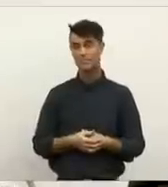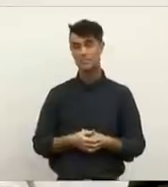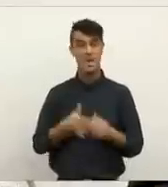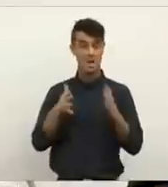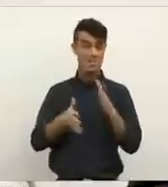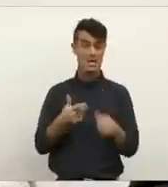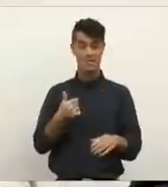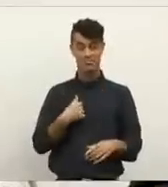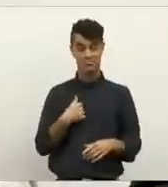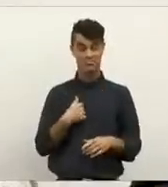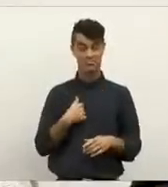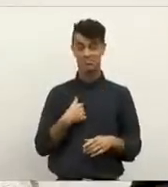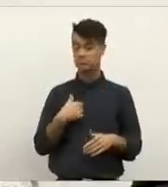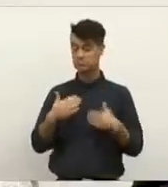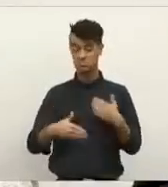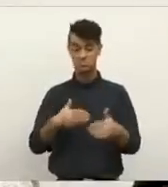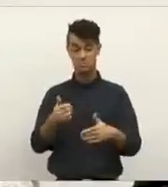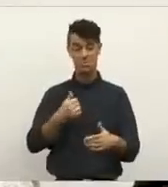and not have to kind of worry about these things